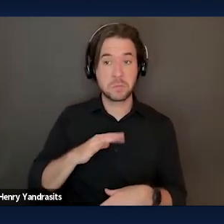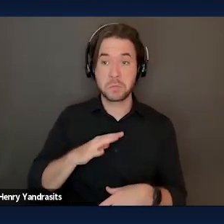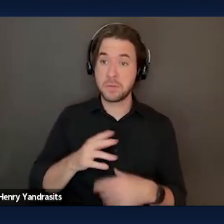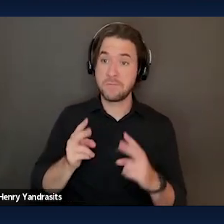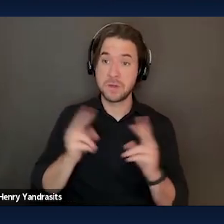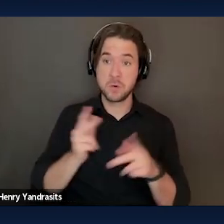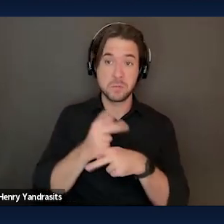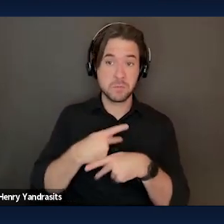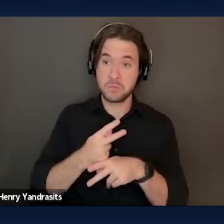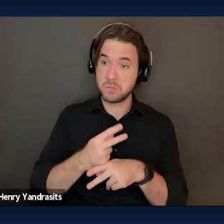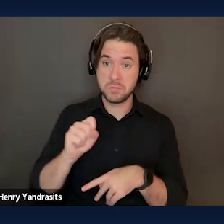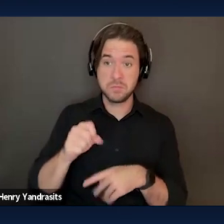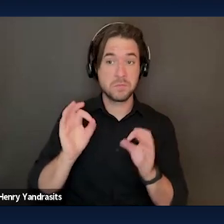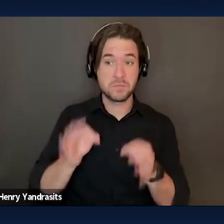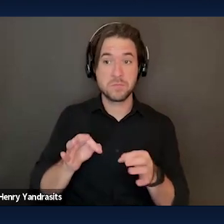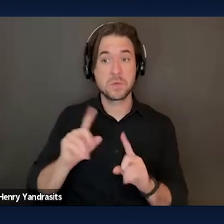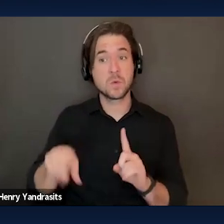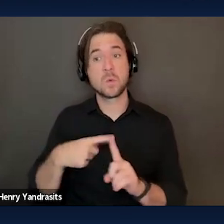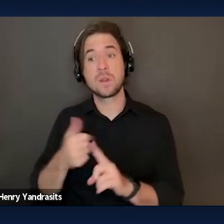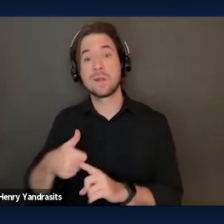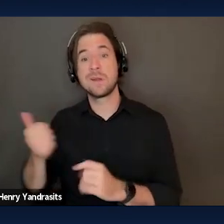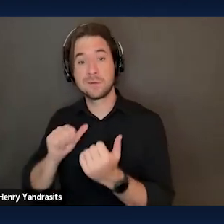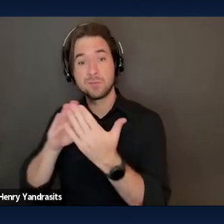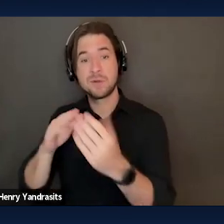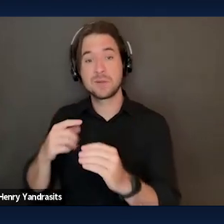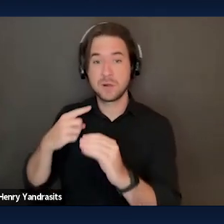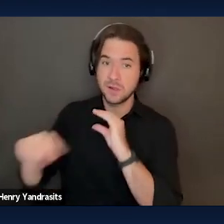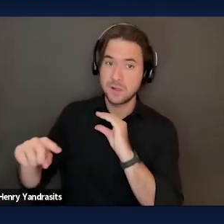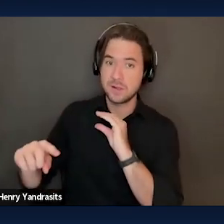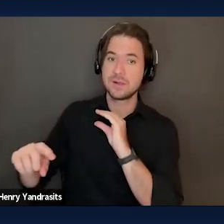Because when we had done it other ways, using email to communicate.